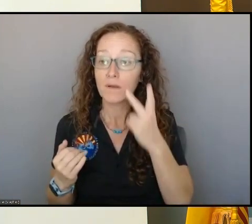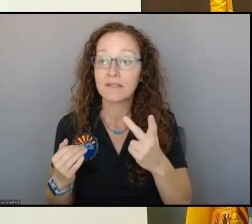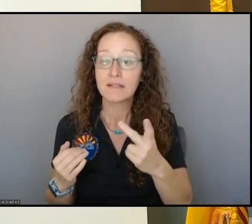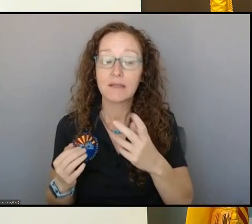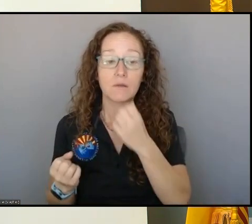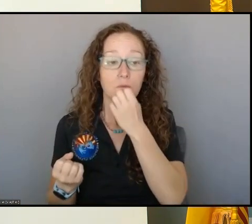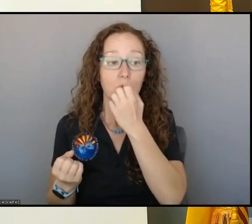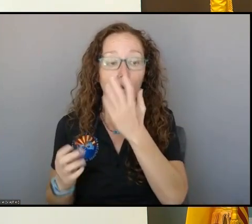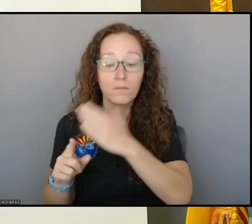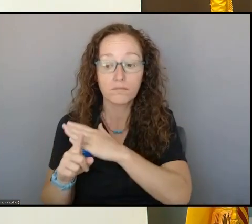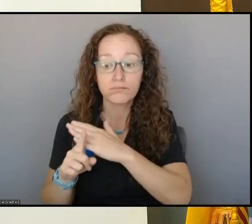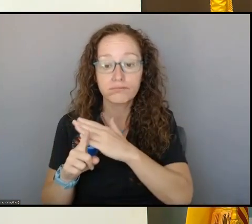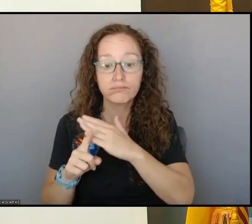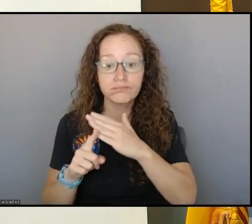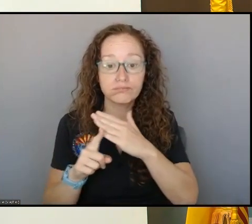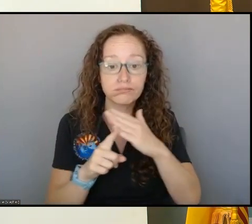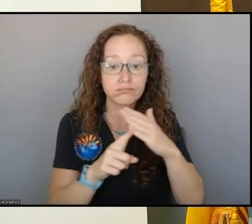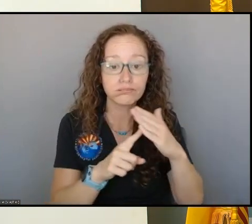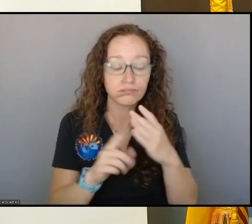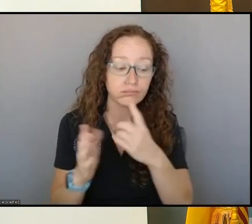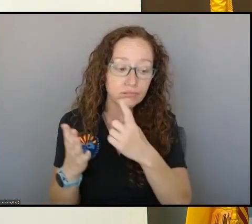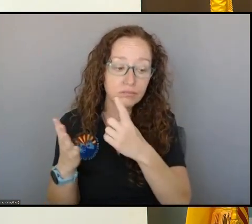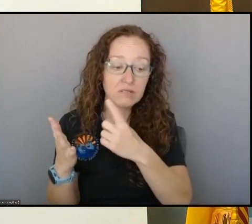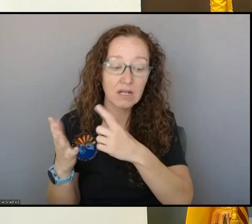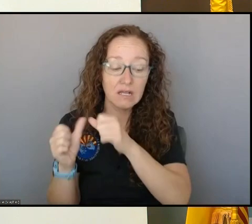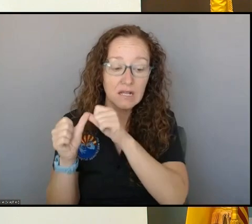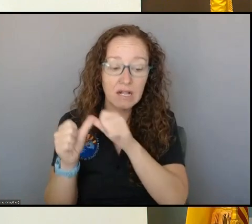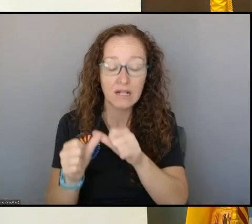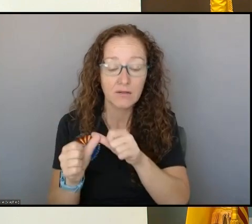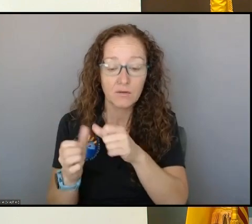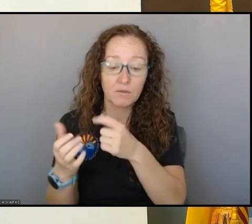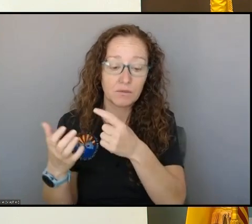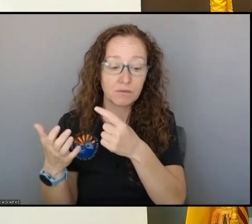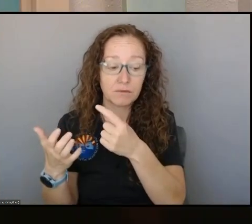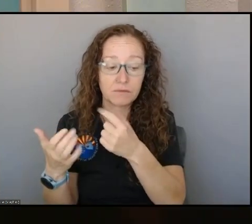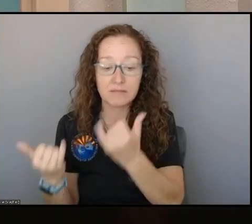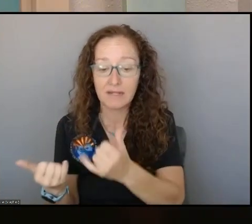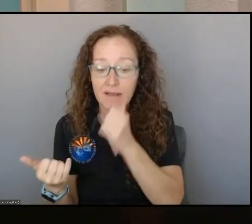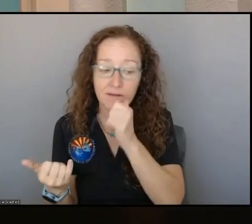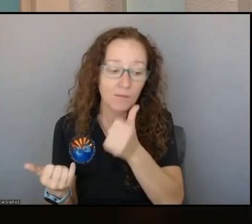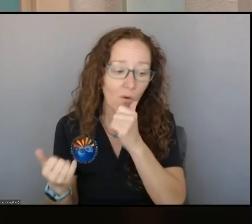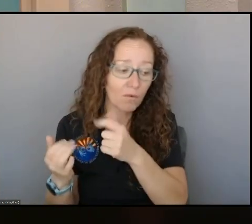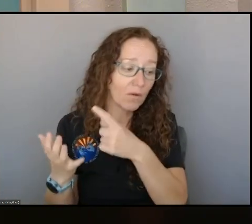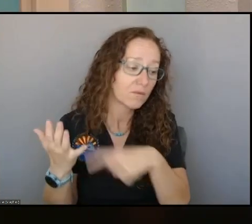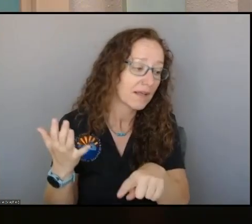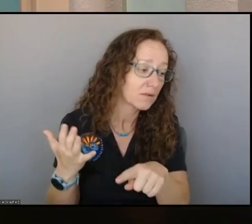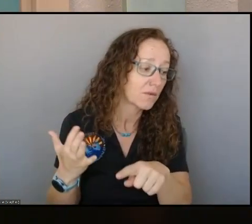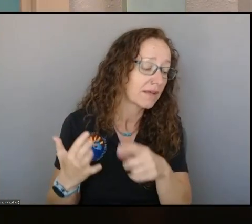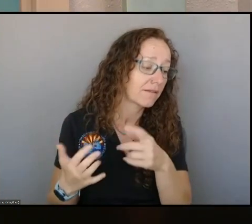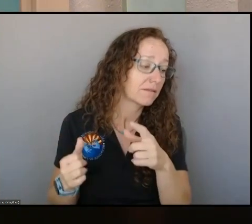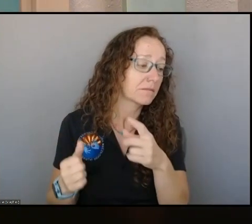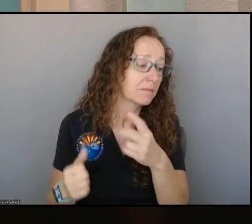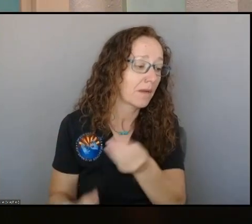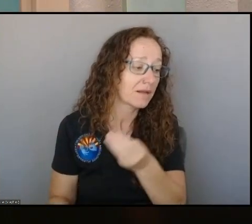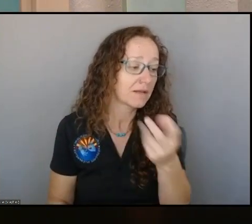tomorrow, and the first couple of days of this week. We're going to be just a little bit warmer each day, both on the